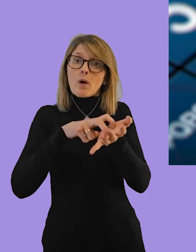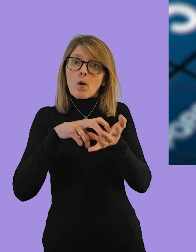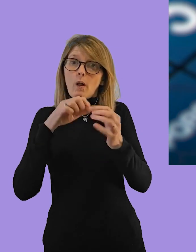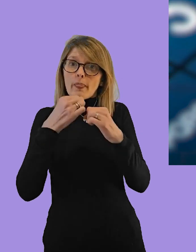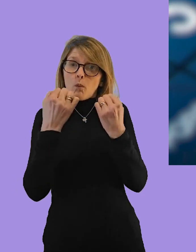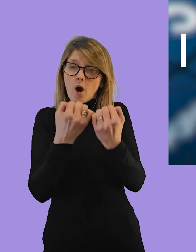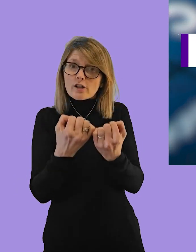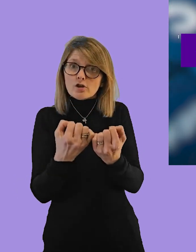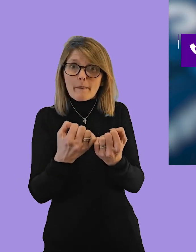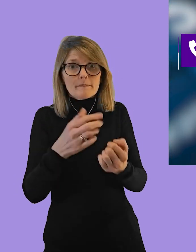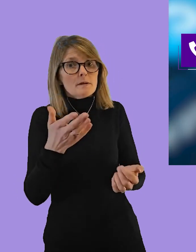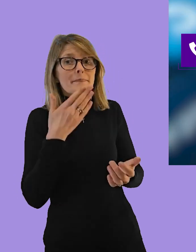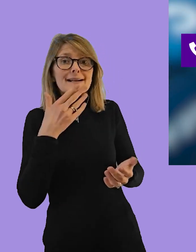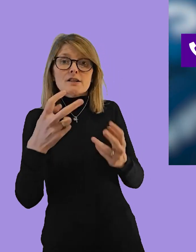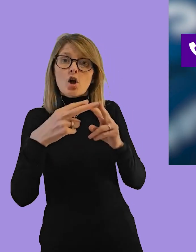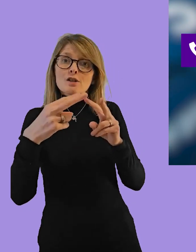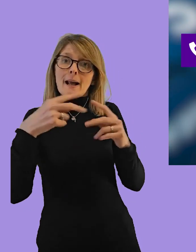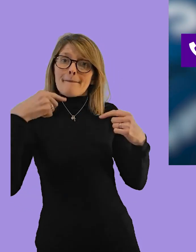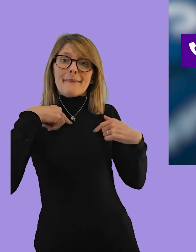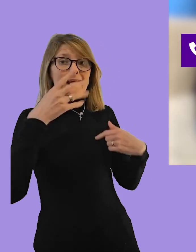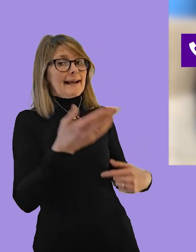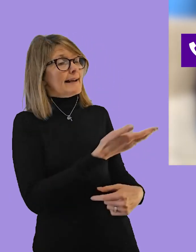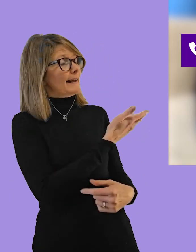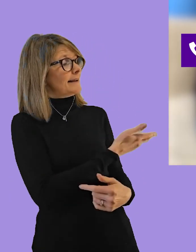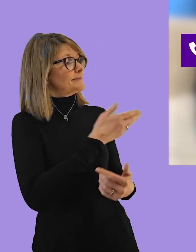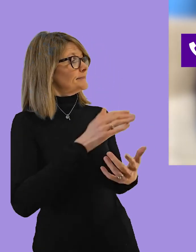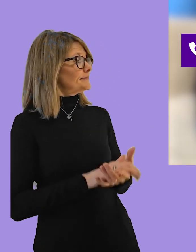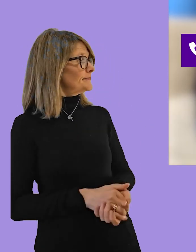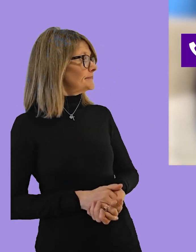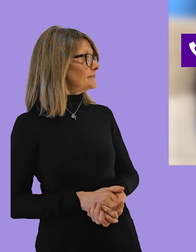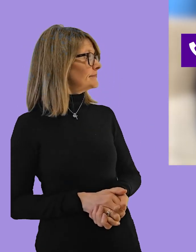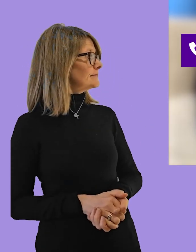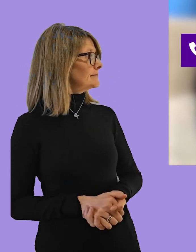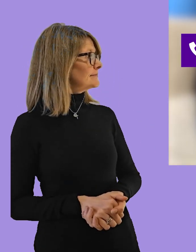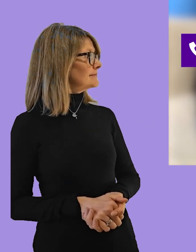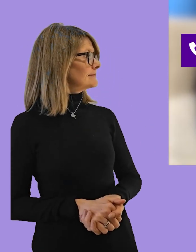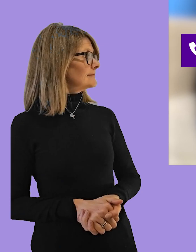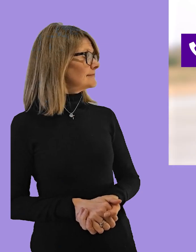contact me on 020 8925 2435,